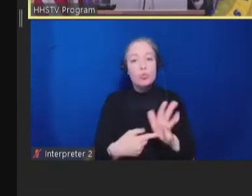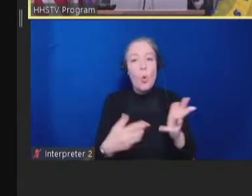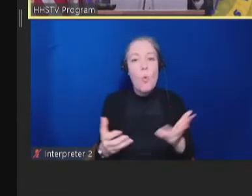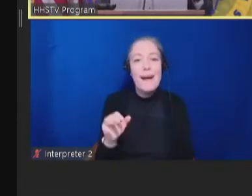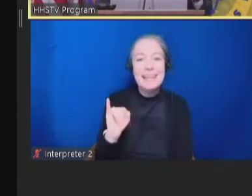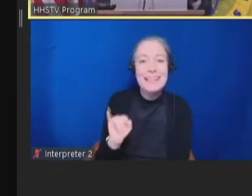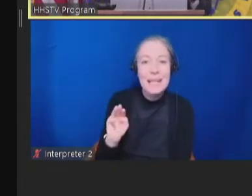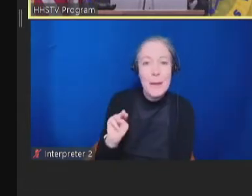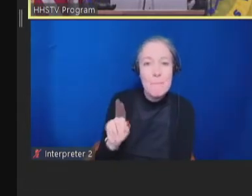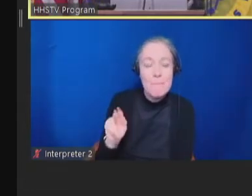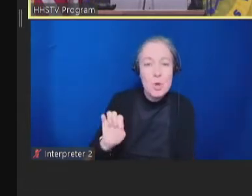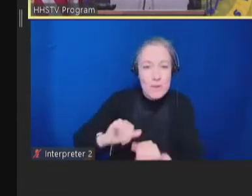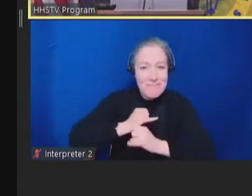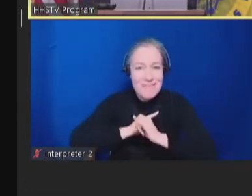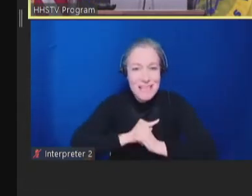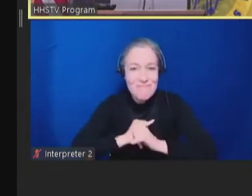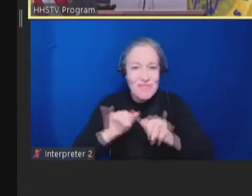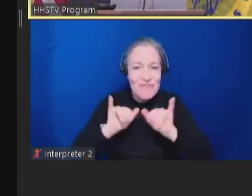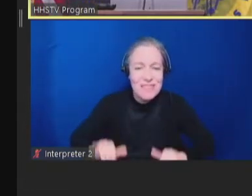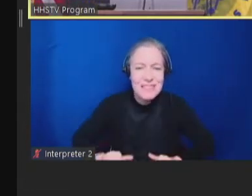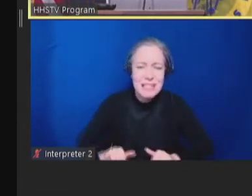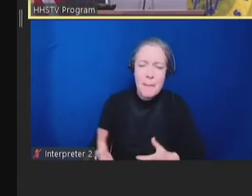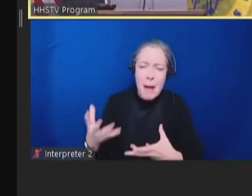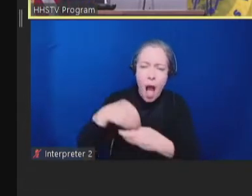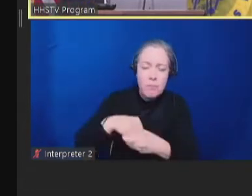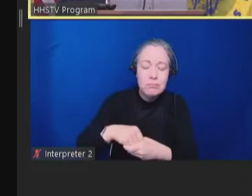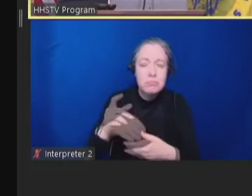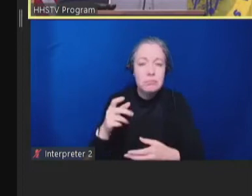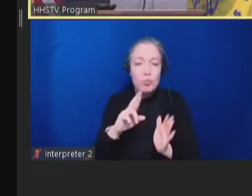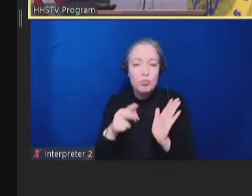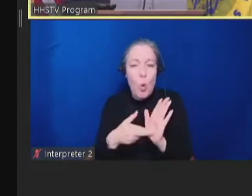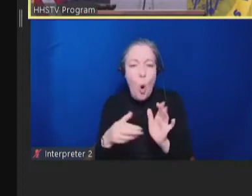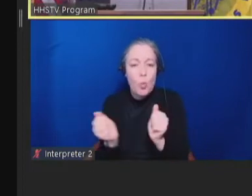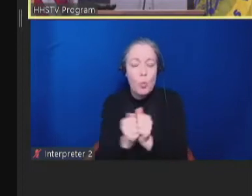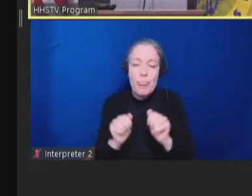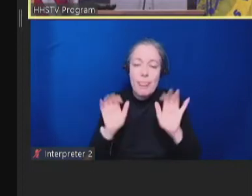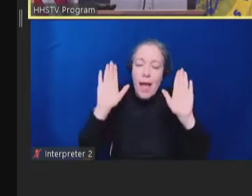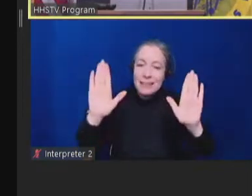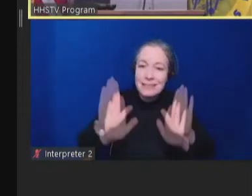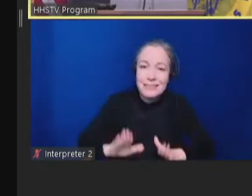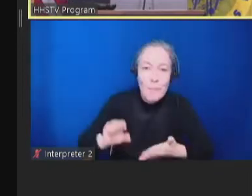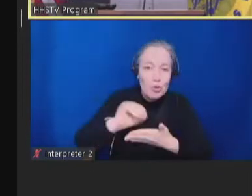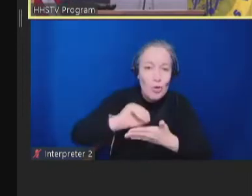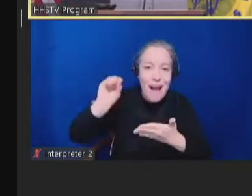in this long-term survival, or the exceptional outcomes of these pancreatic cancer patients.